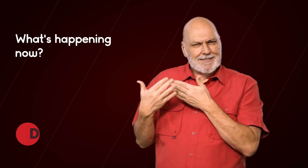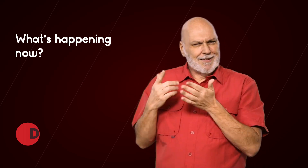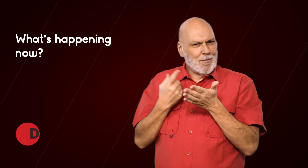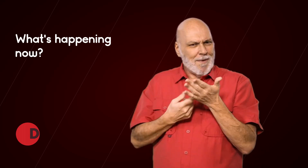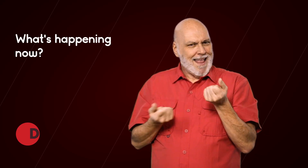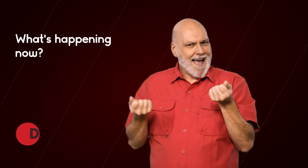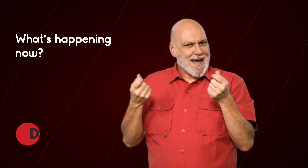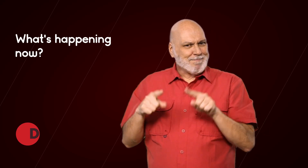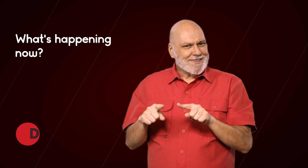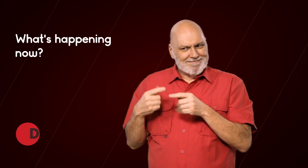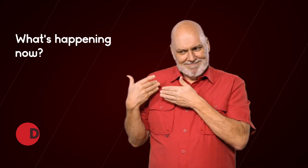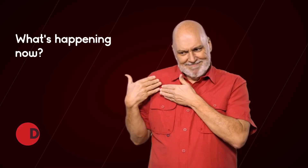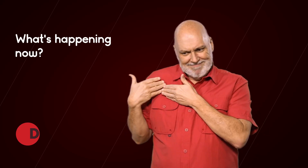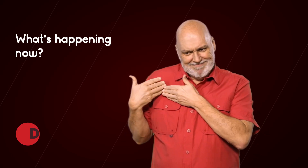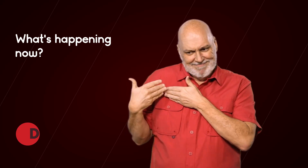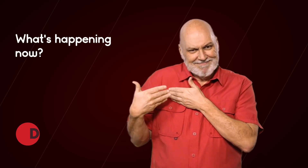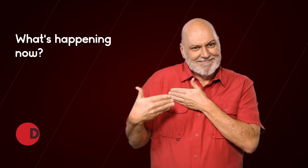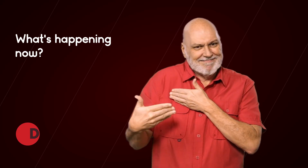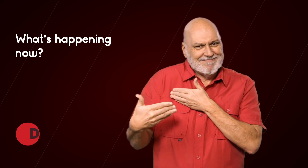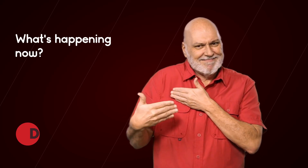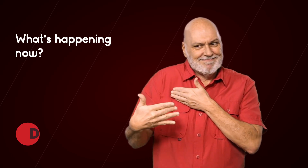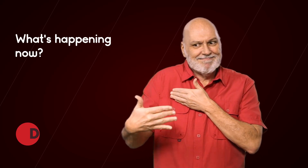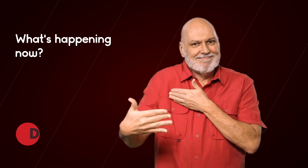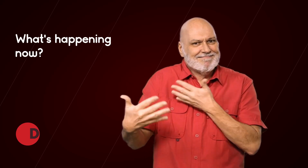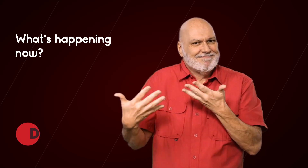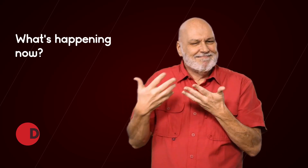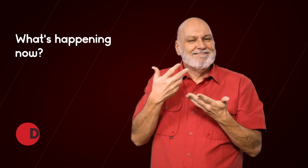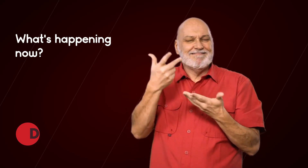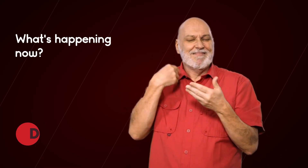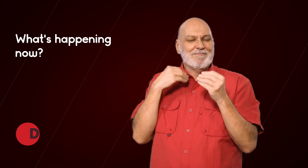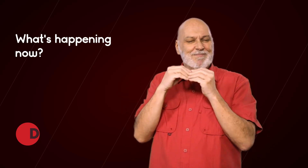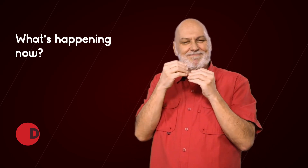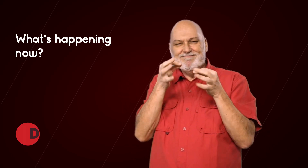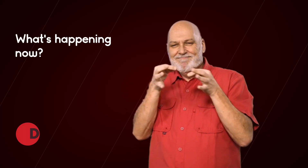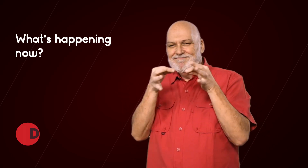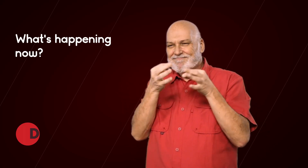What’s happening now?